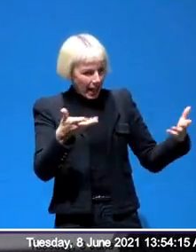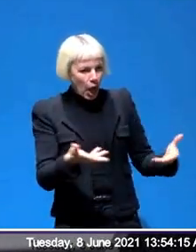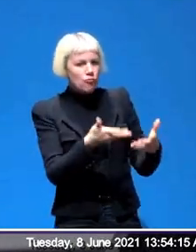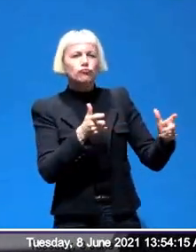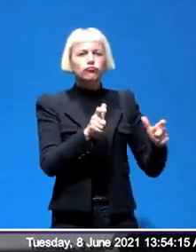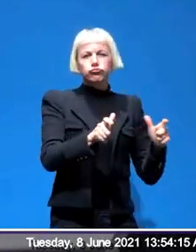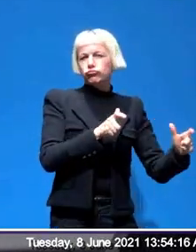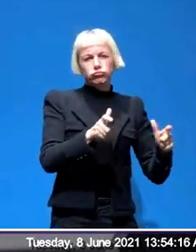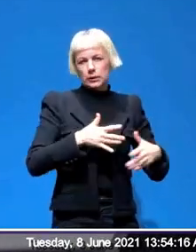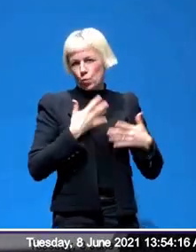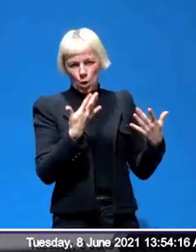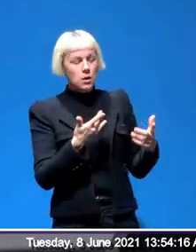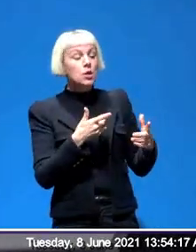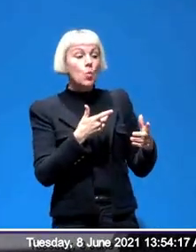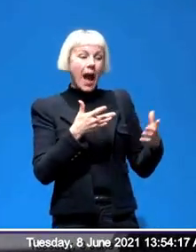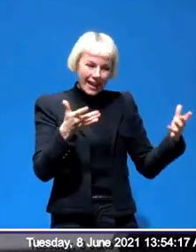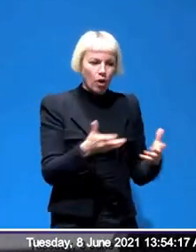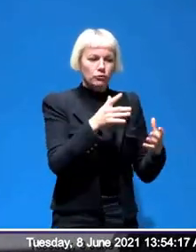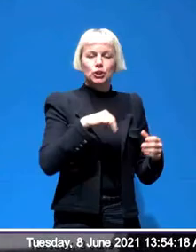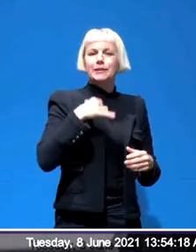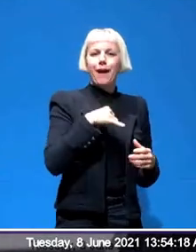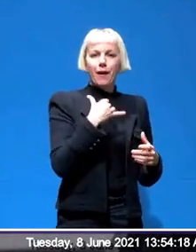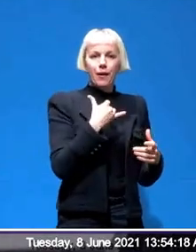It was always drummed into me in Strathmont Centre, we were moved within